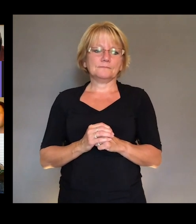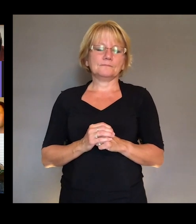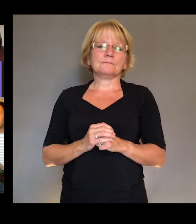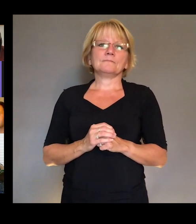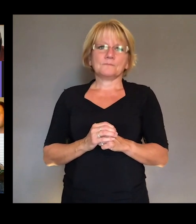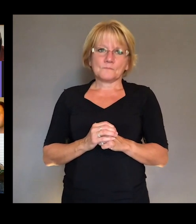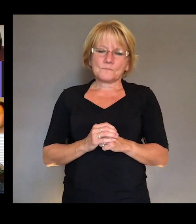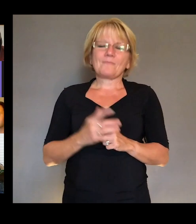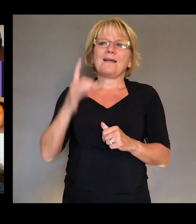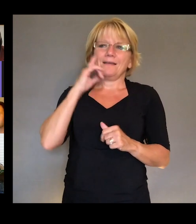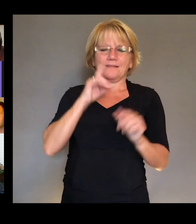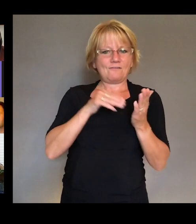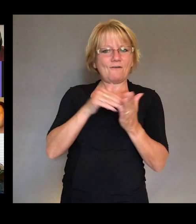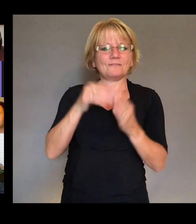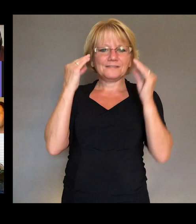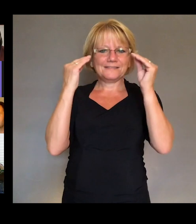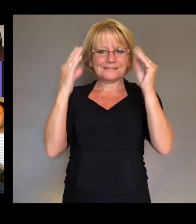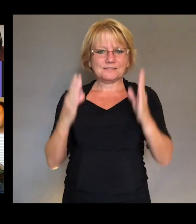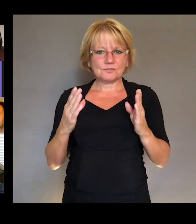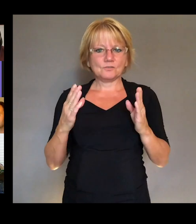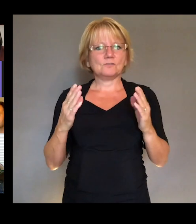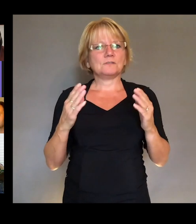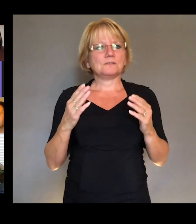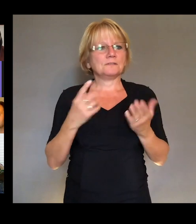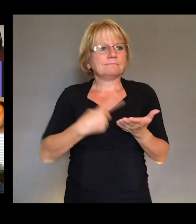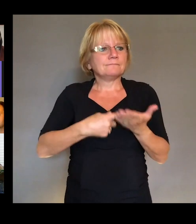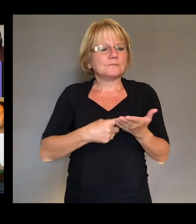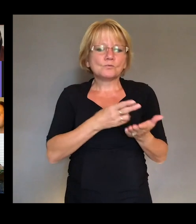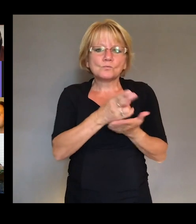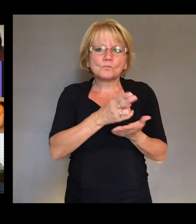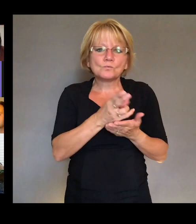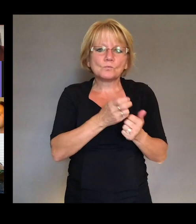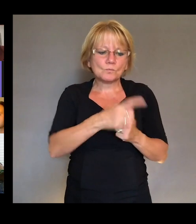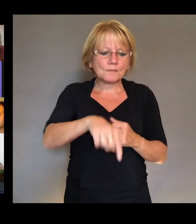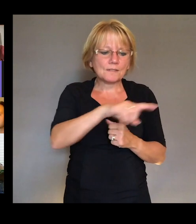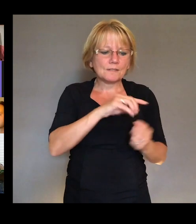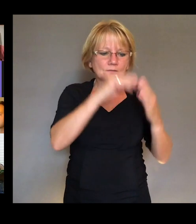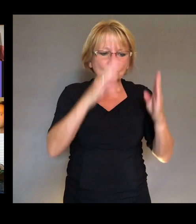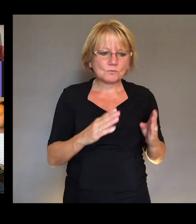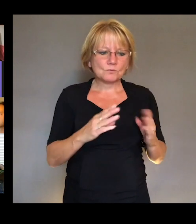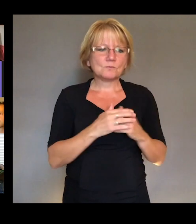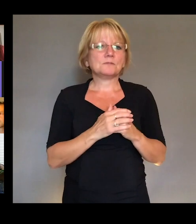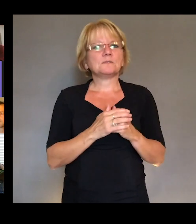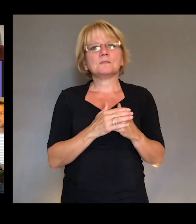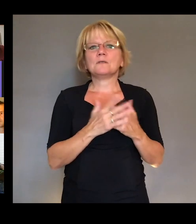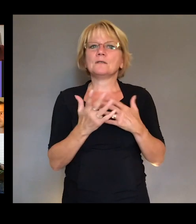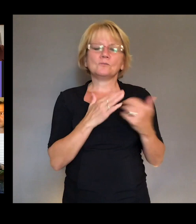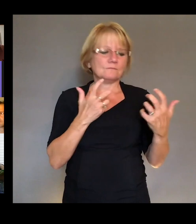that teachers are having these conversations and, you know, speaking the truth to their students, whether it has to be filtered through a lens of early childhood